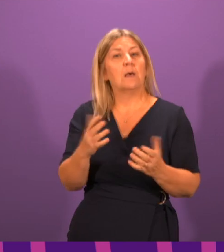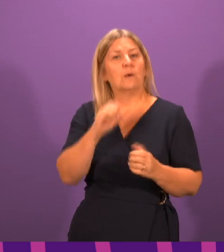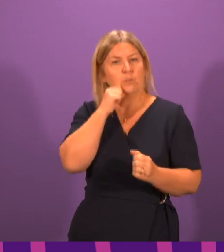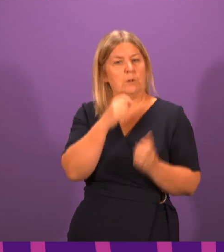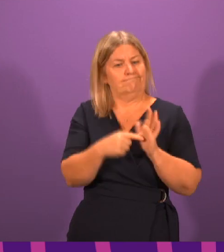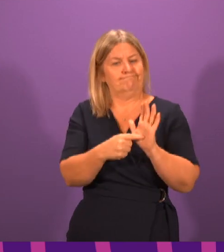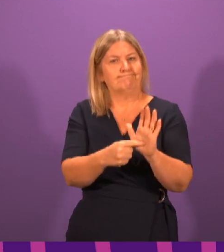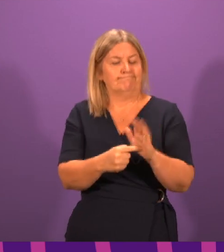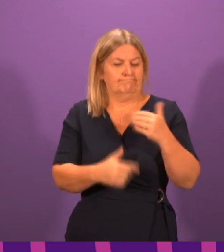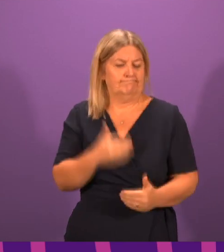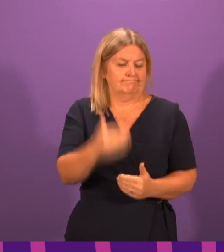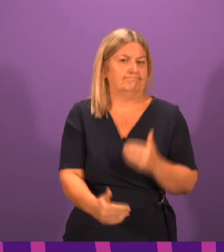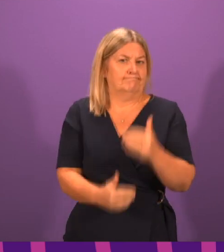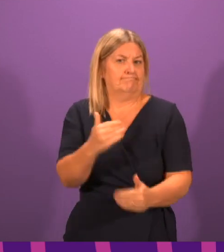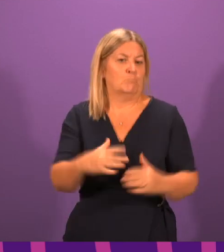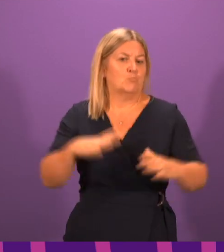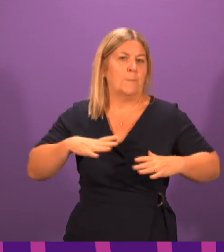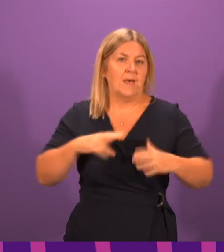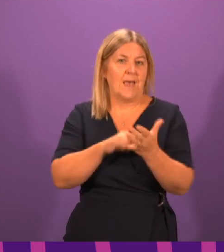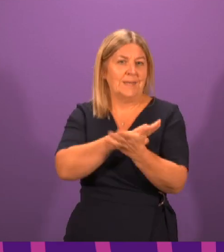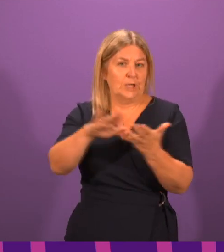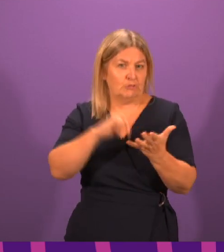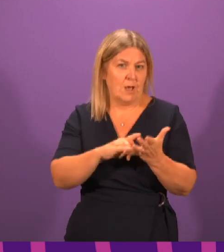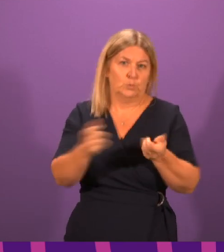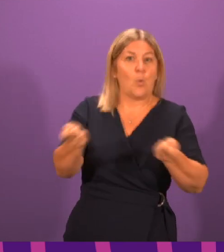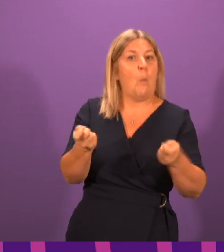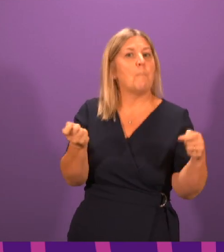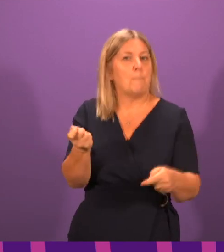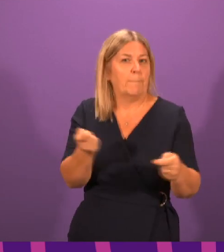are taking to prepare our NHS to respond to that and to wider winter pressures.